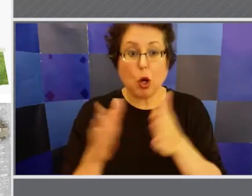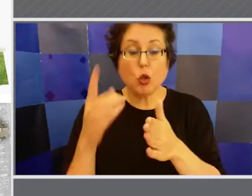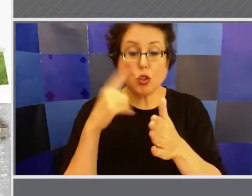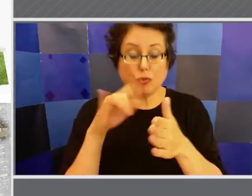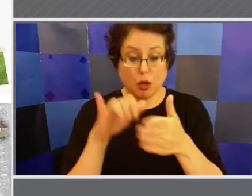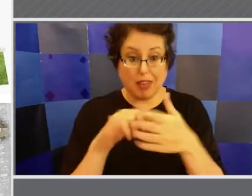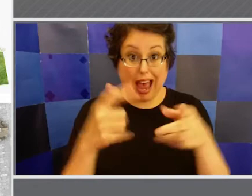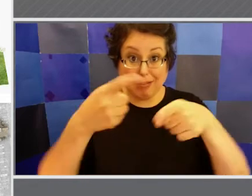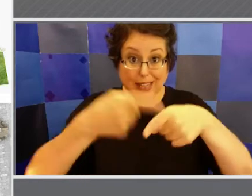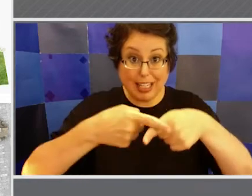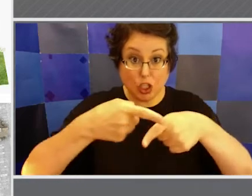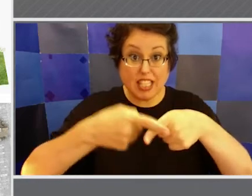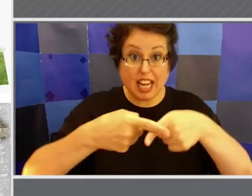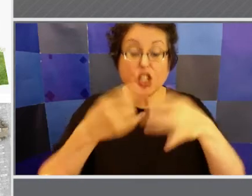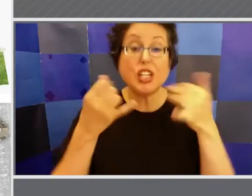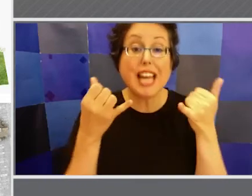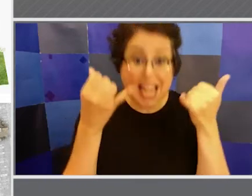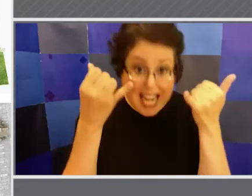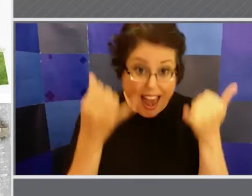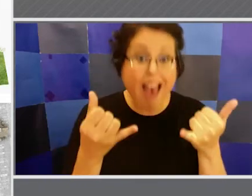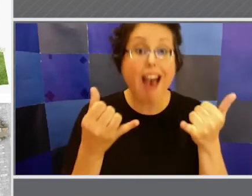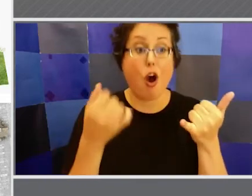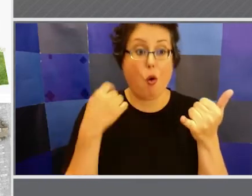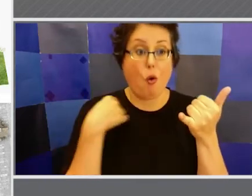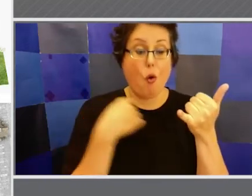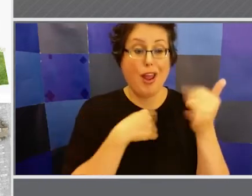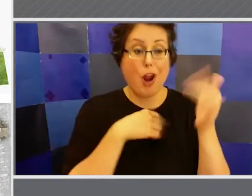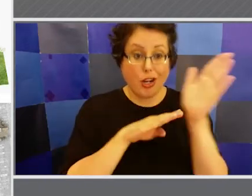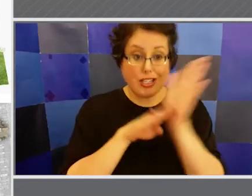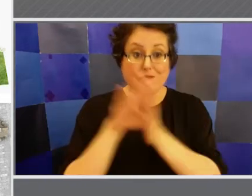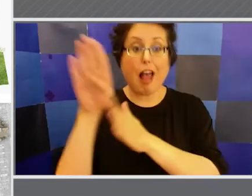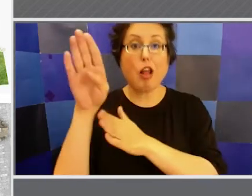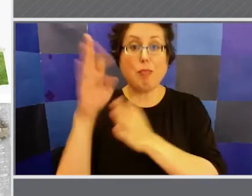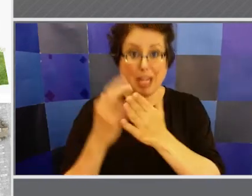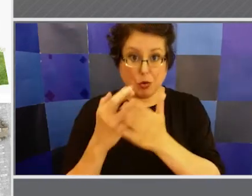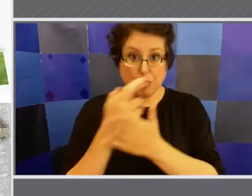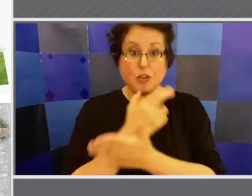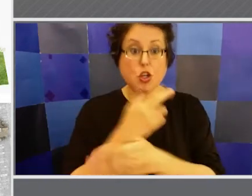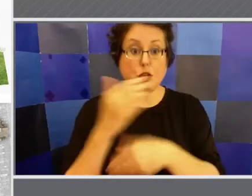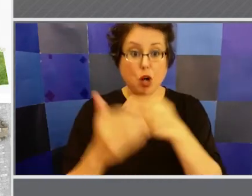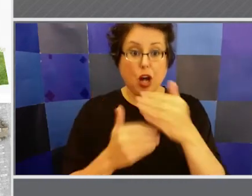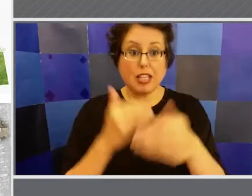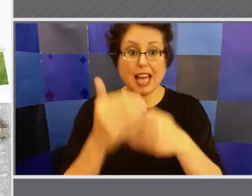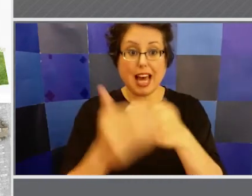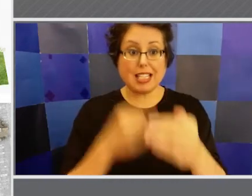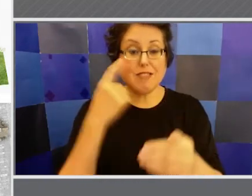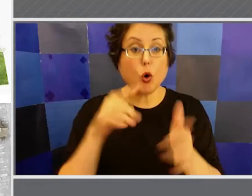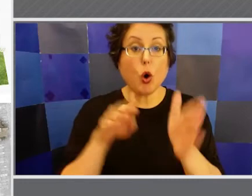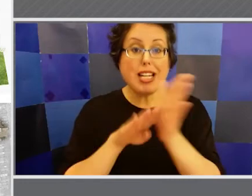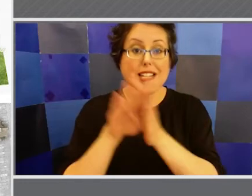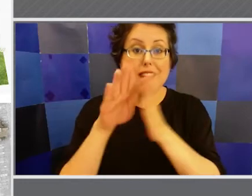And now, are in the development review process for developer who's actually looking to build